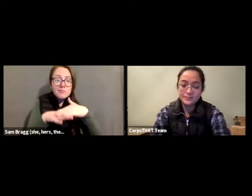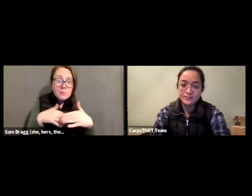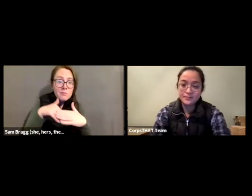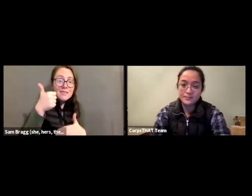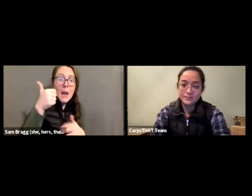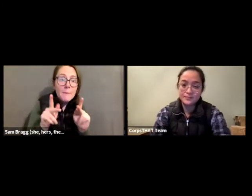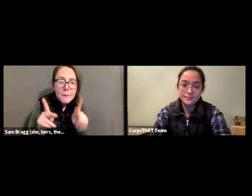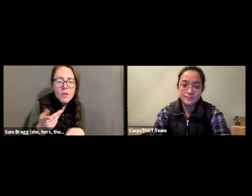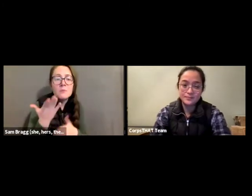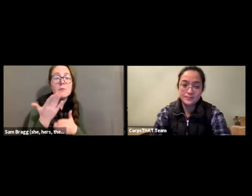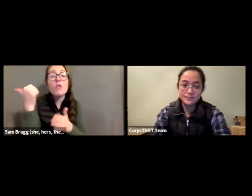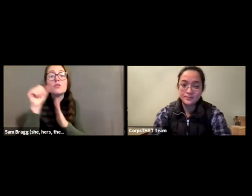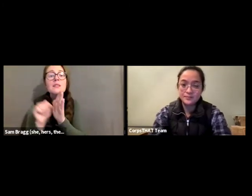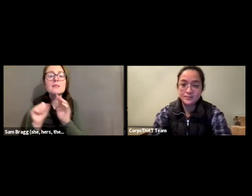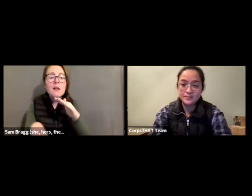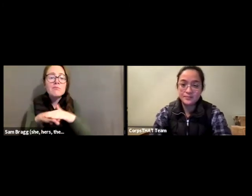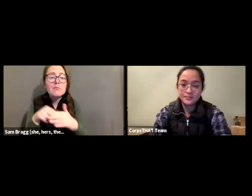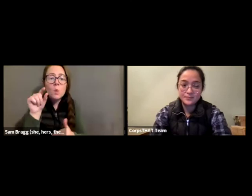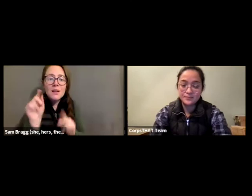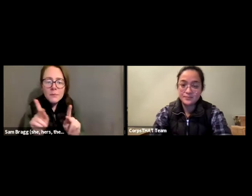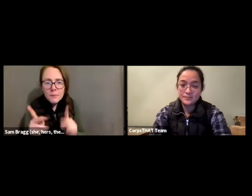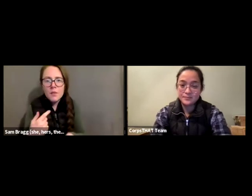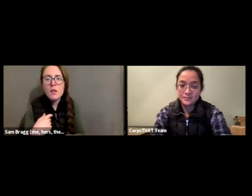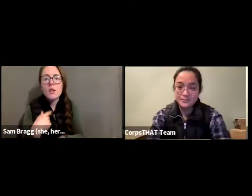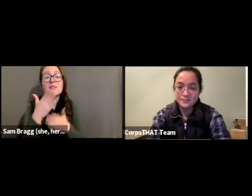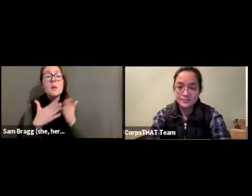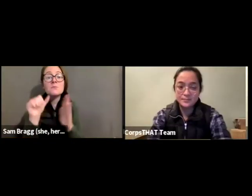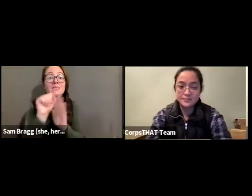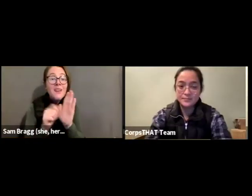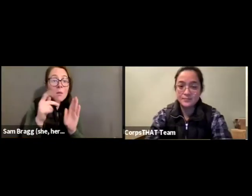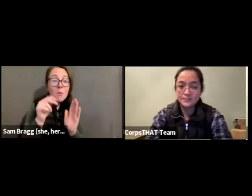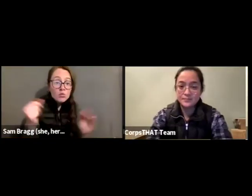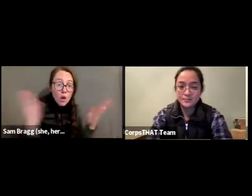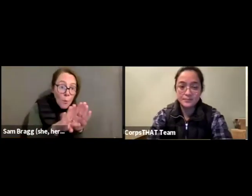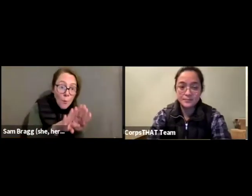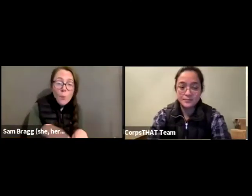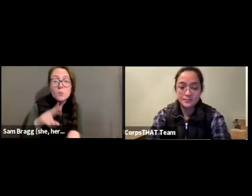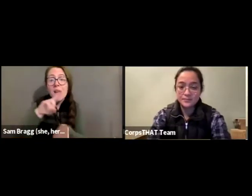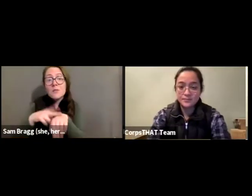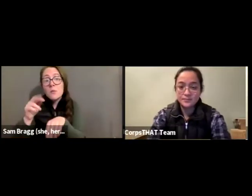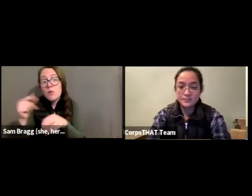out the numbers the max number of people who'd be able to join on a trip safely um